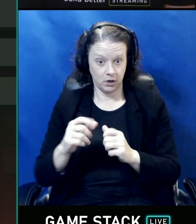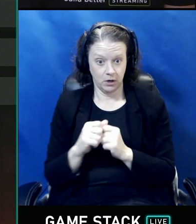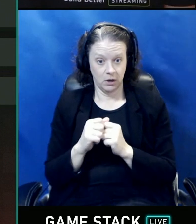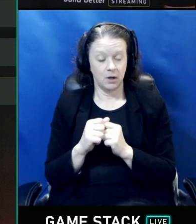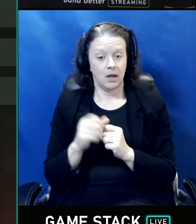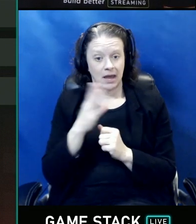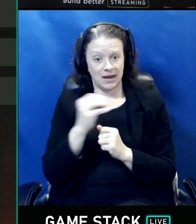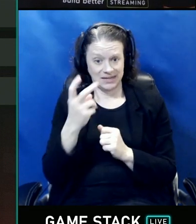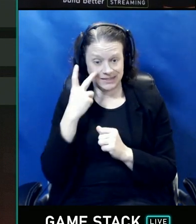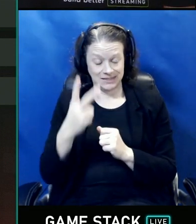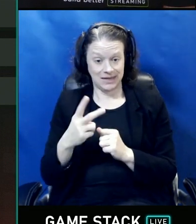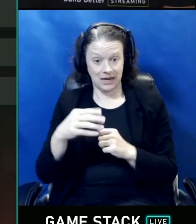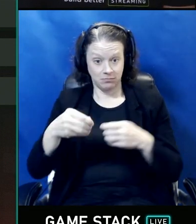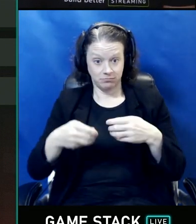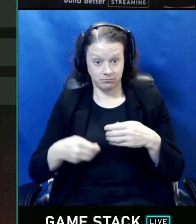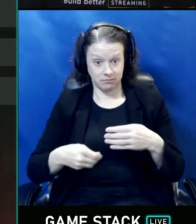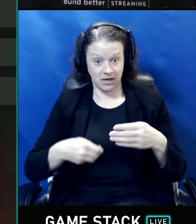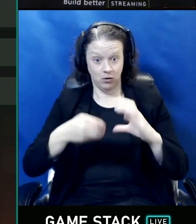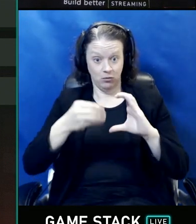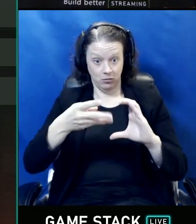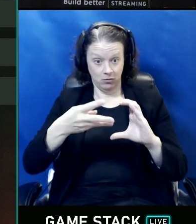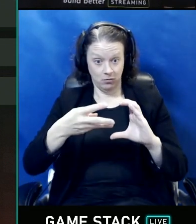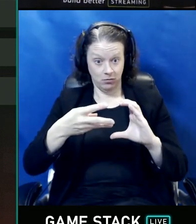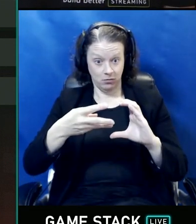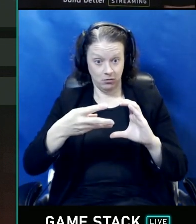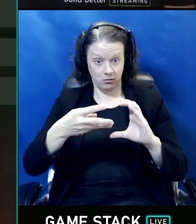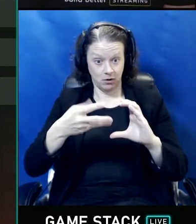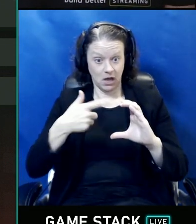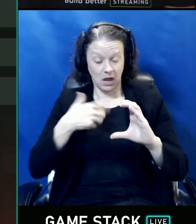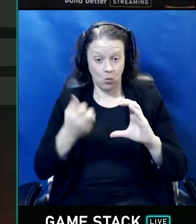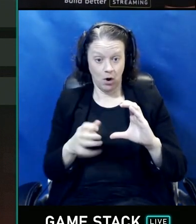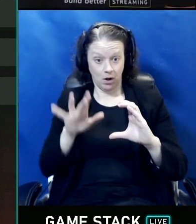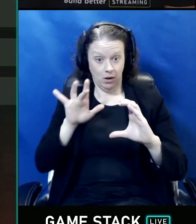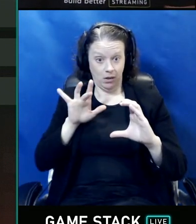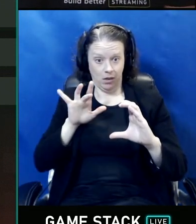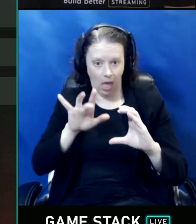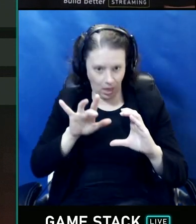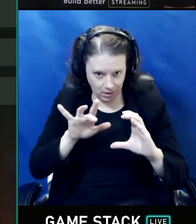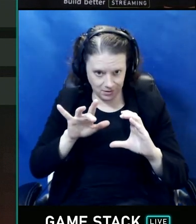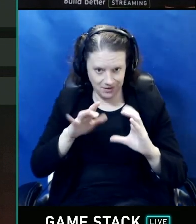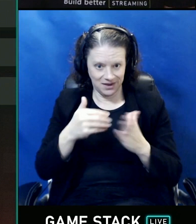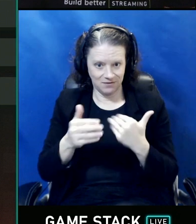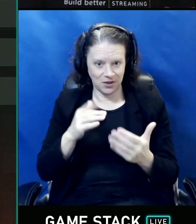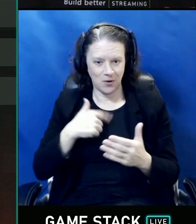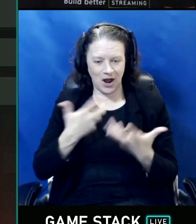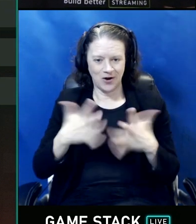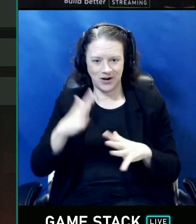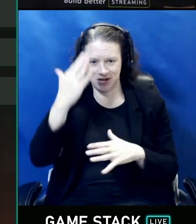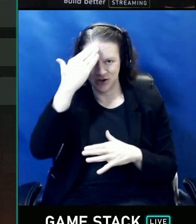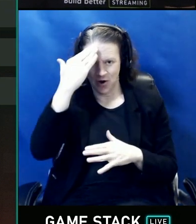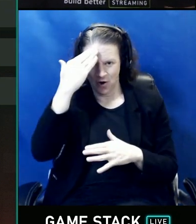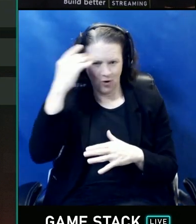I still find myself reaching for the screen, even though I knew at this point, intellectually, we had not done